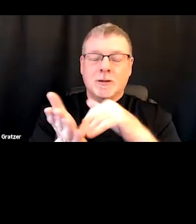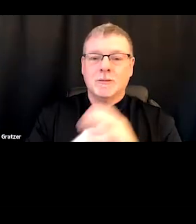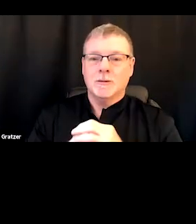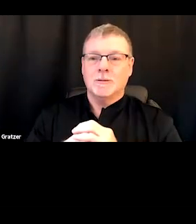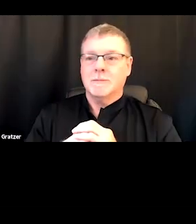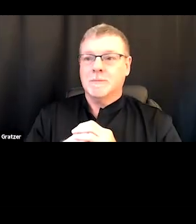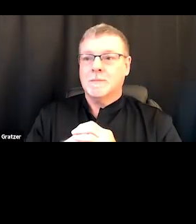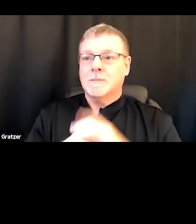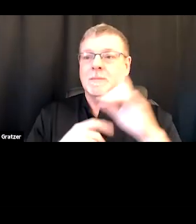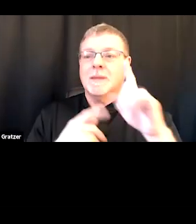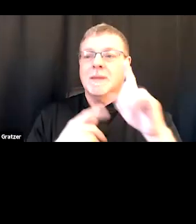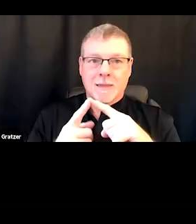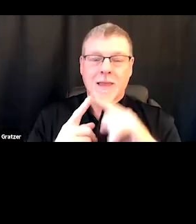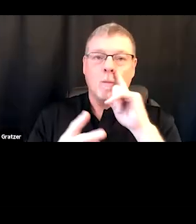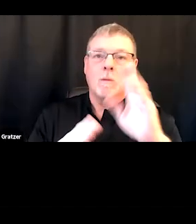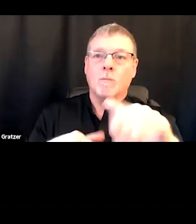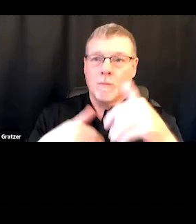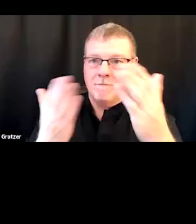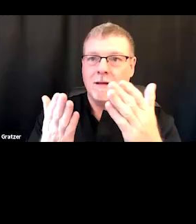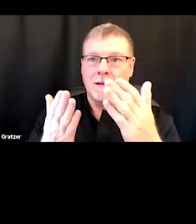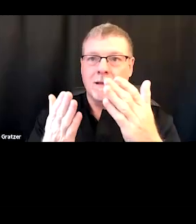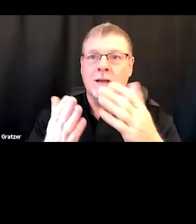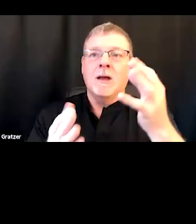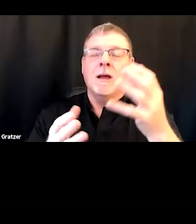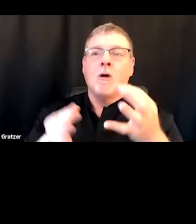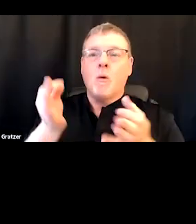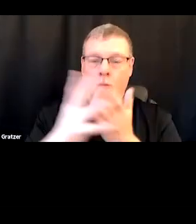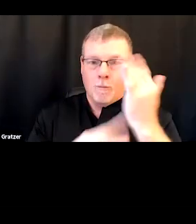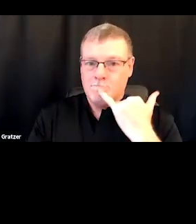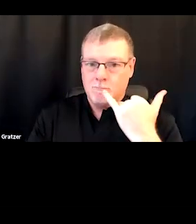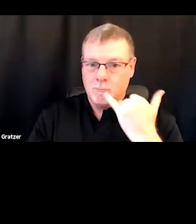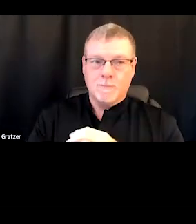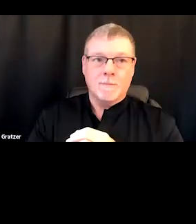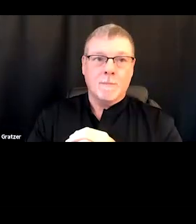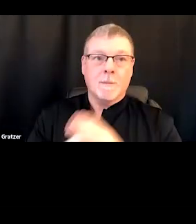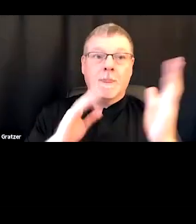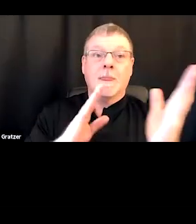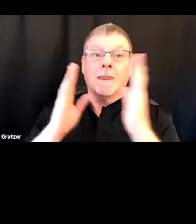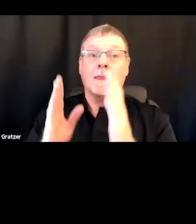and they're able to provide support over the phone. We also have our community response teams,